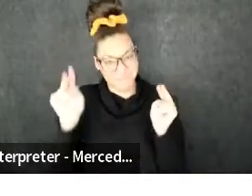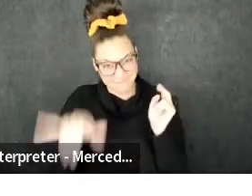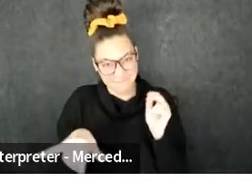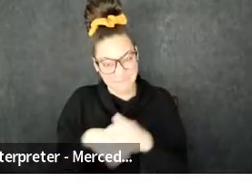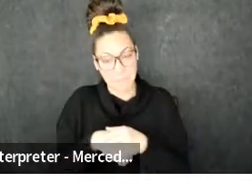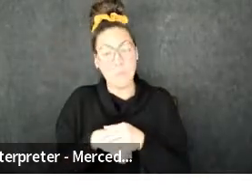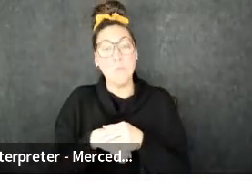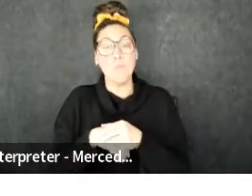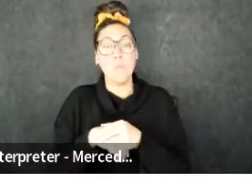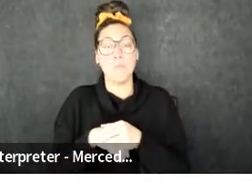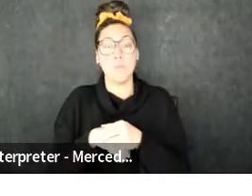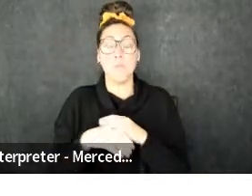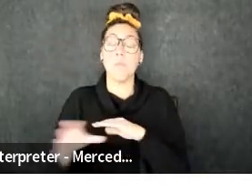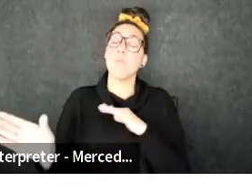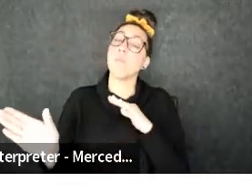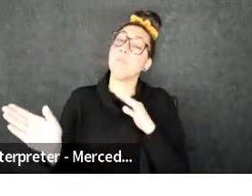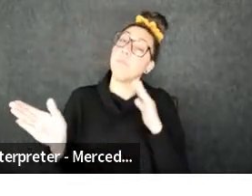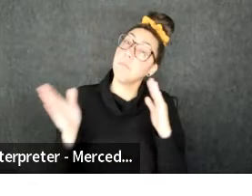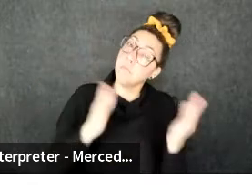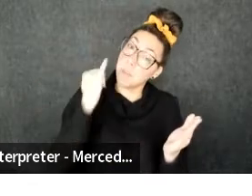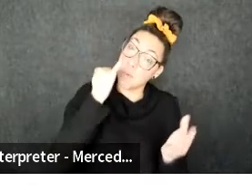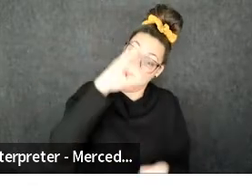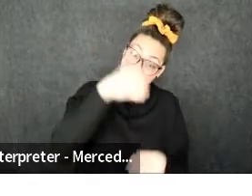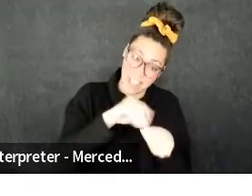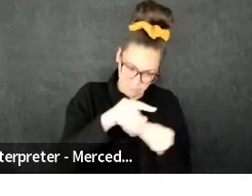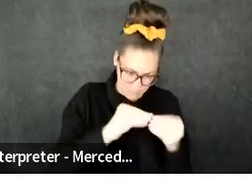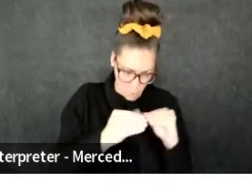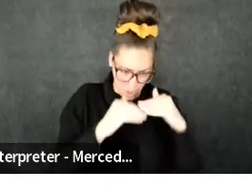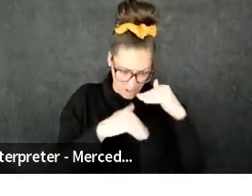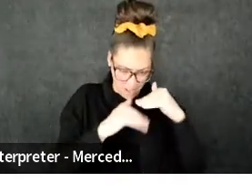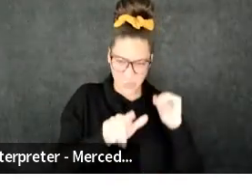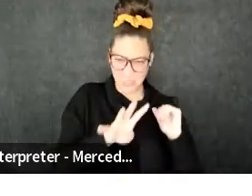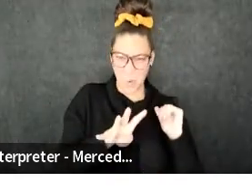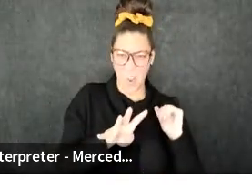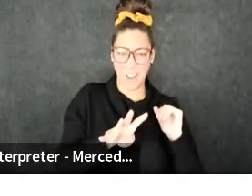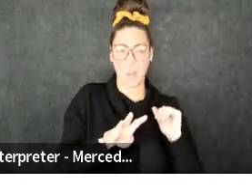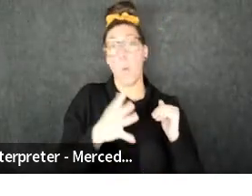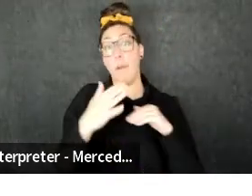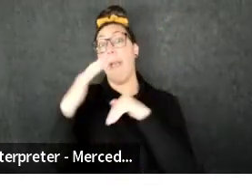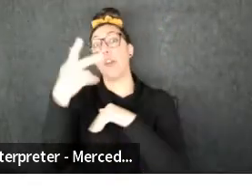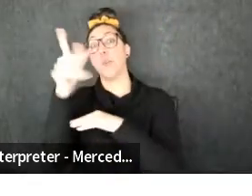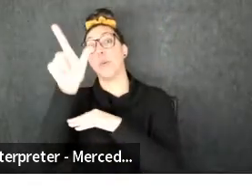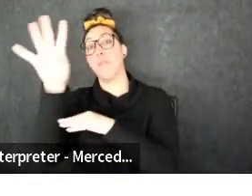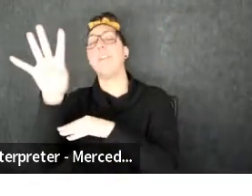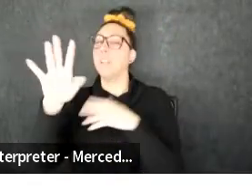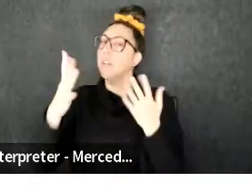so if you are lower or higher, that is higher again is is more hopeful